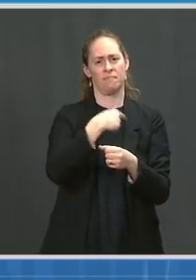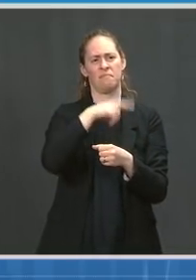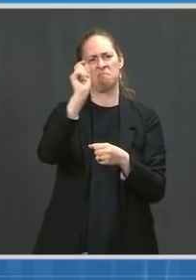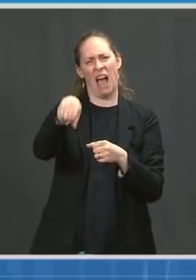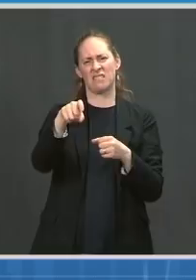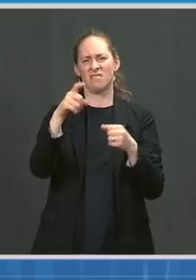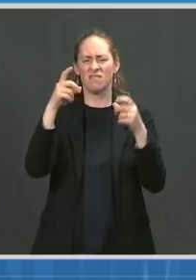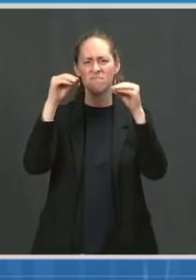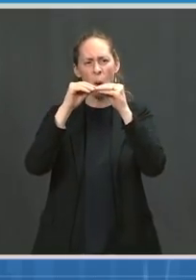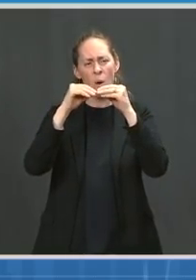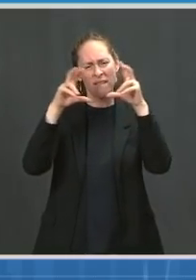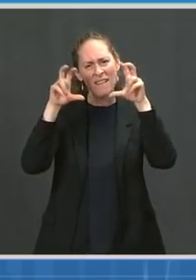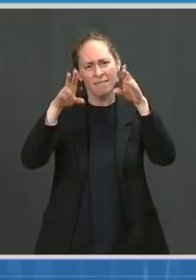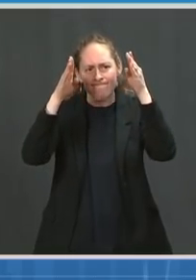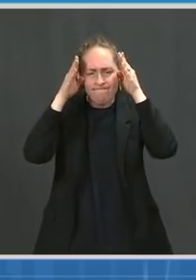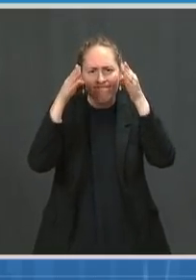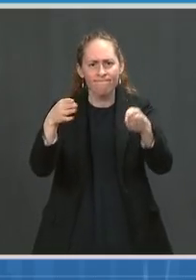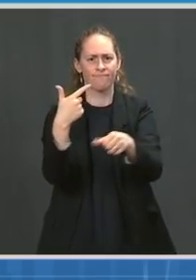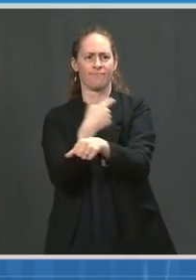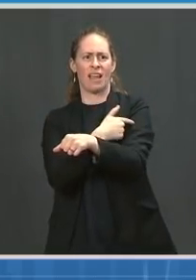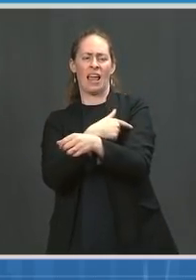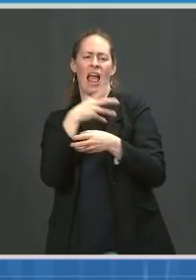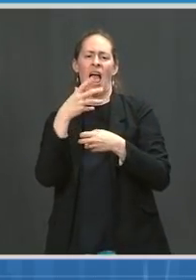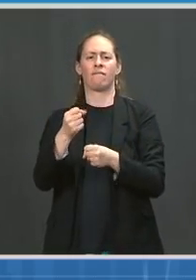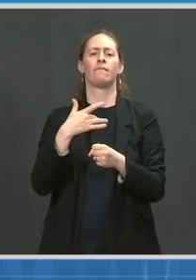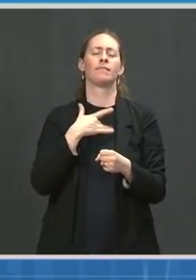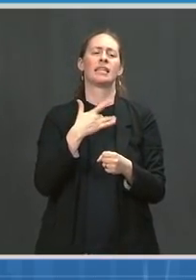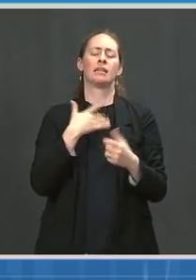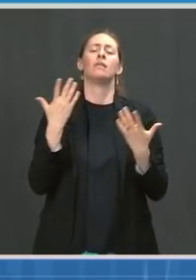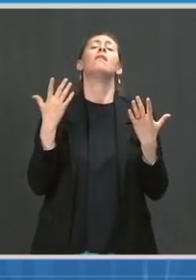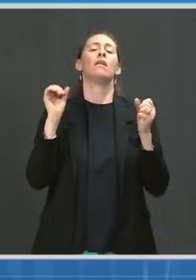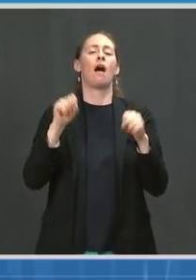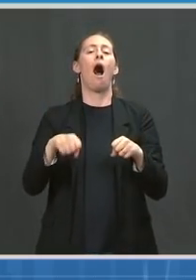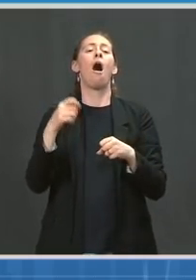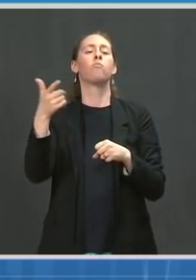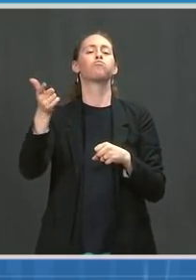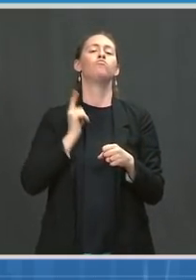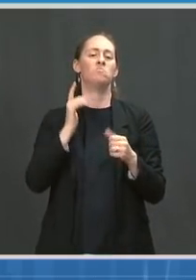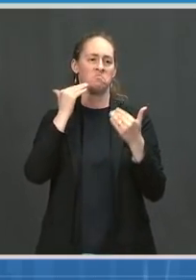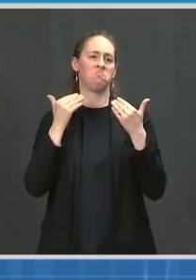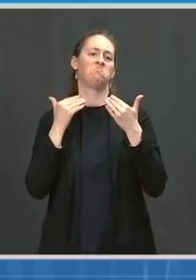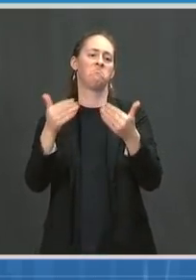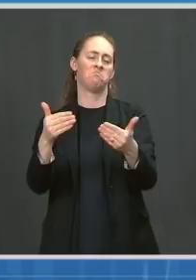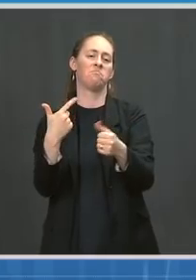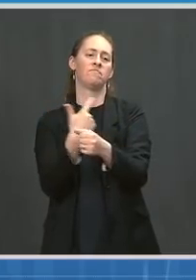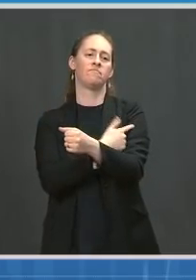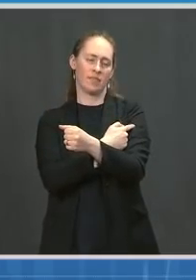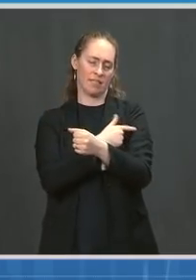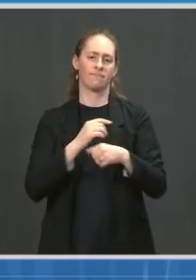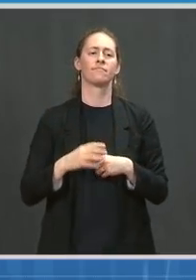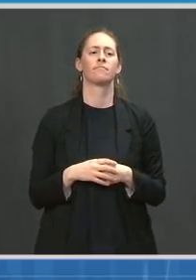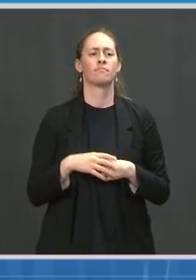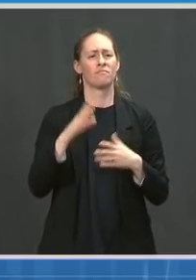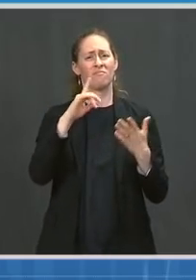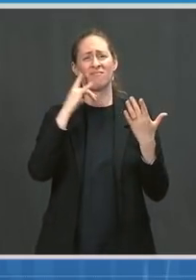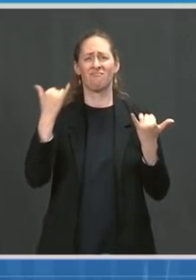Americans get vaccinated when it's their turn. And we have a robust campaign to increase vaccine confidence.